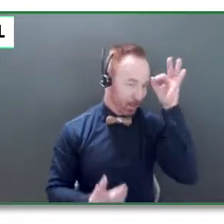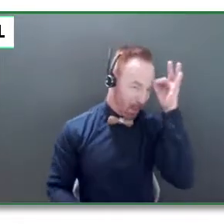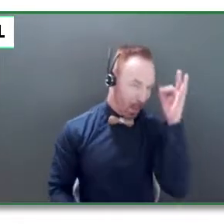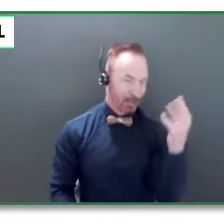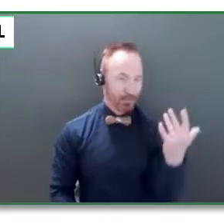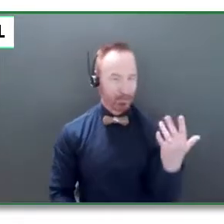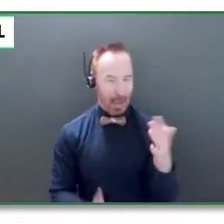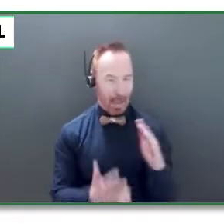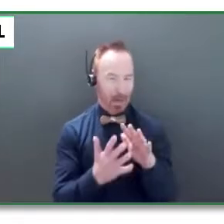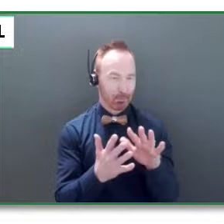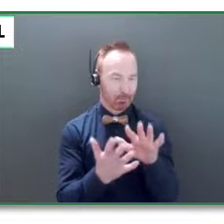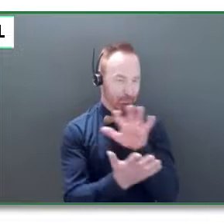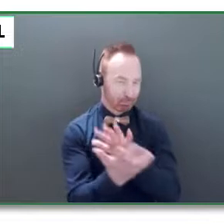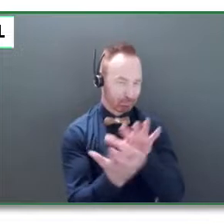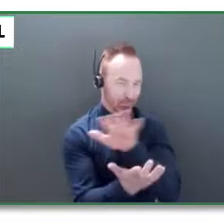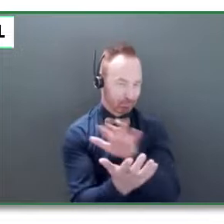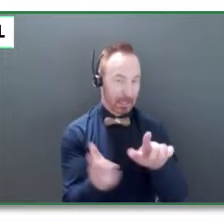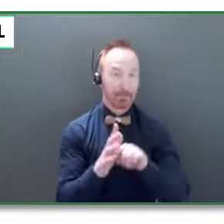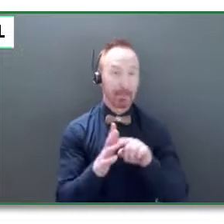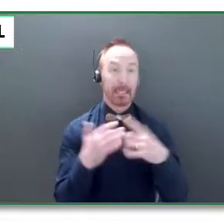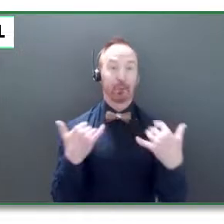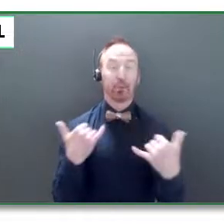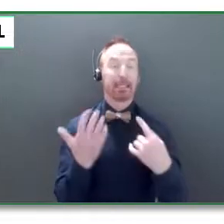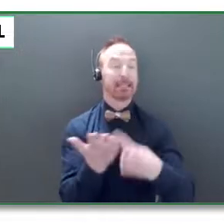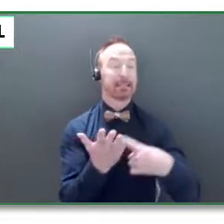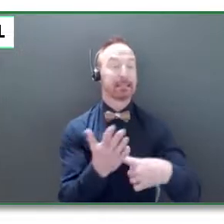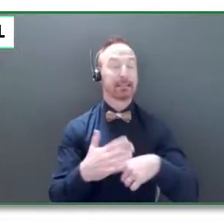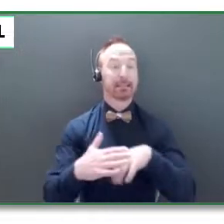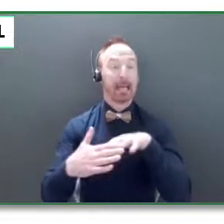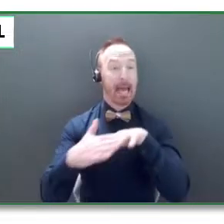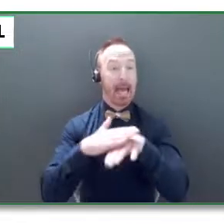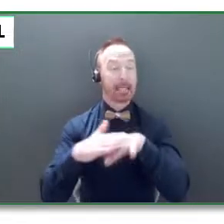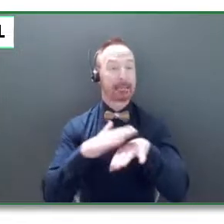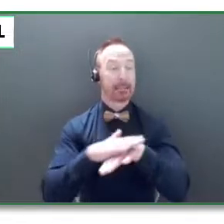what does access and inclusion on trails look like?